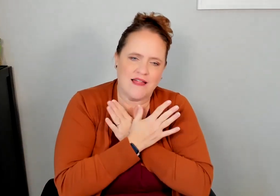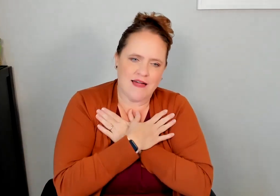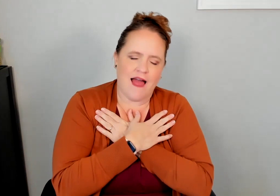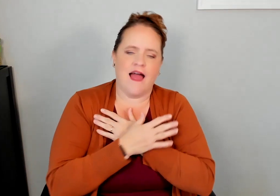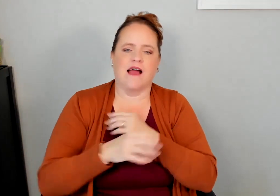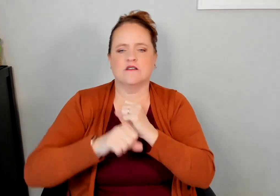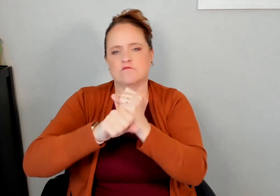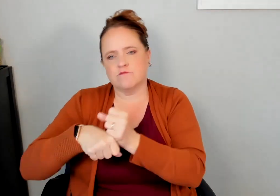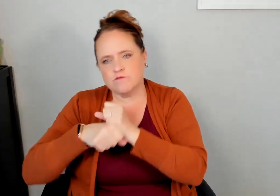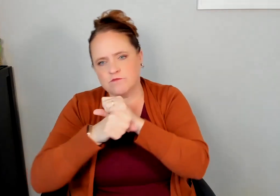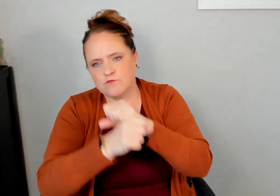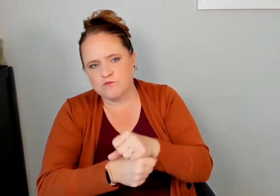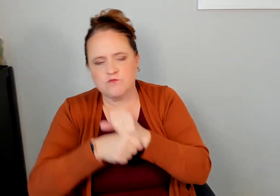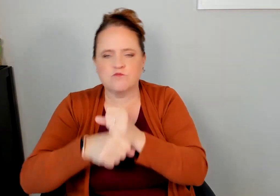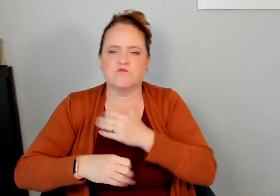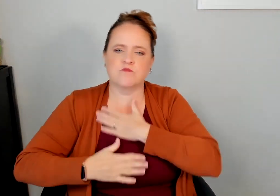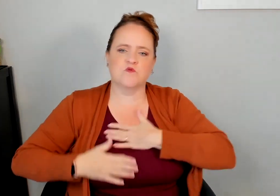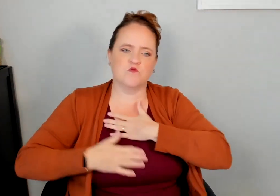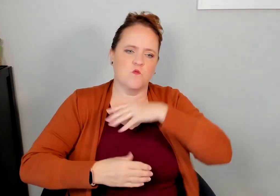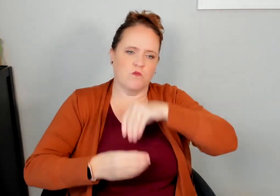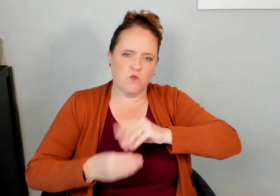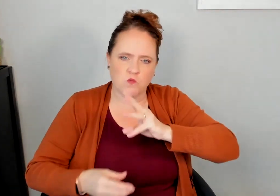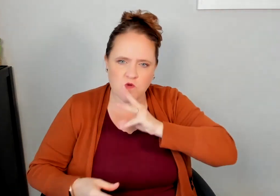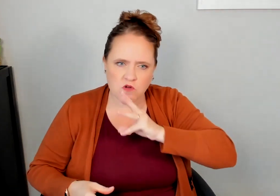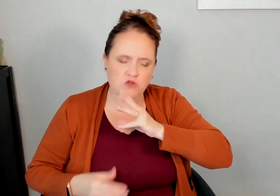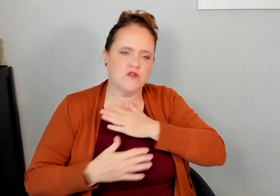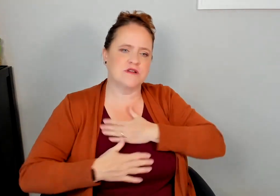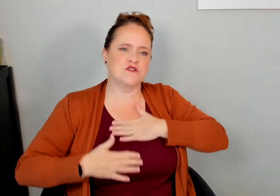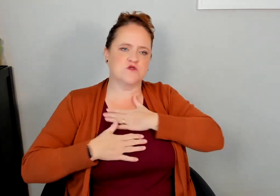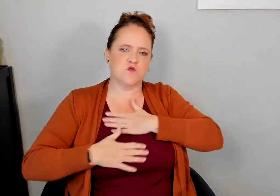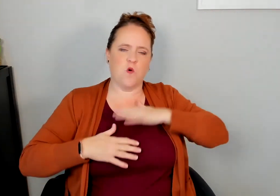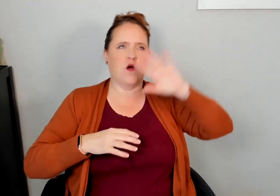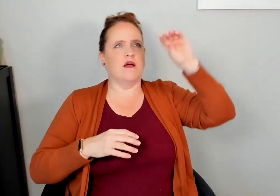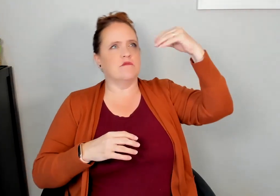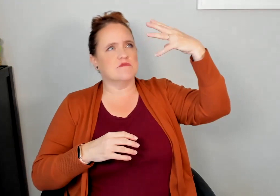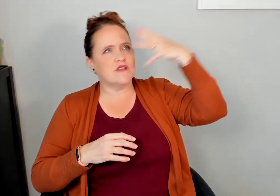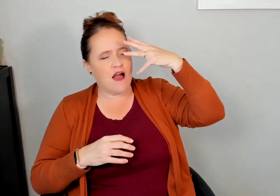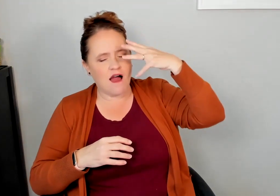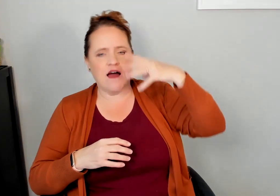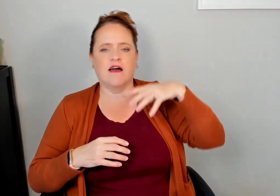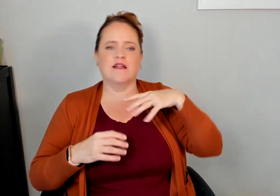but the relaxation the enjoyment of being out in the water on the water in the sun